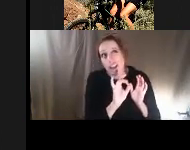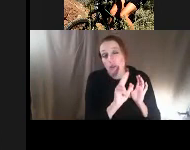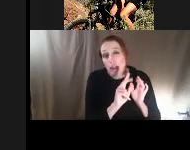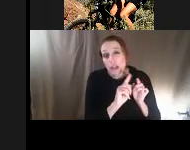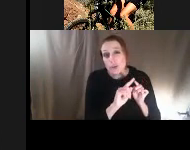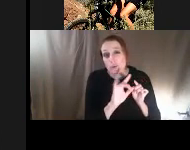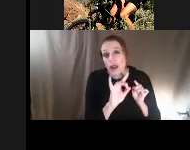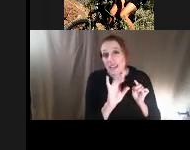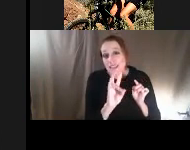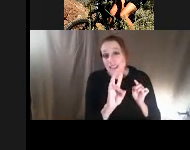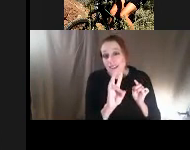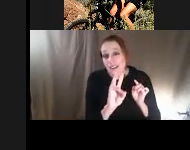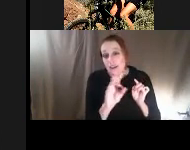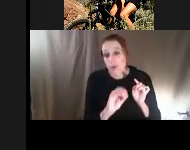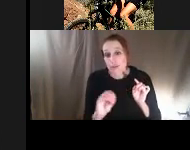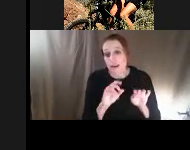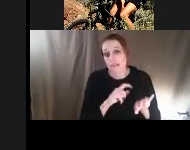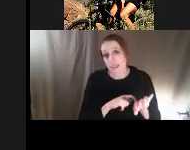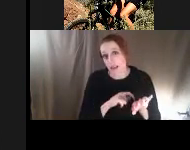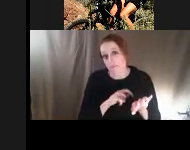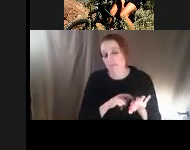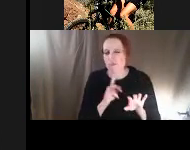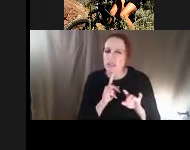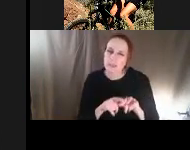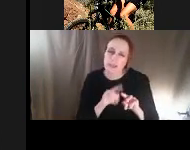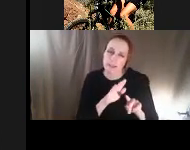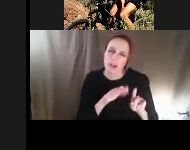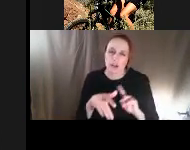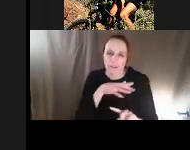depending on environment and where they're interacting.